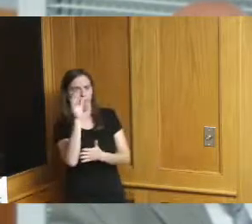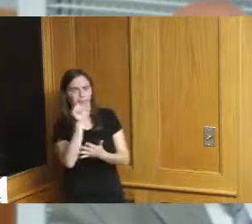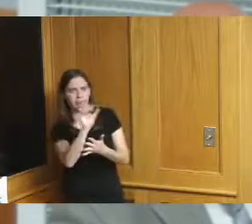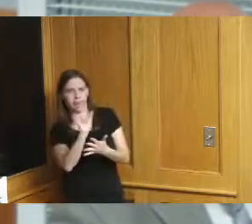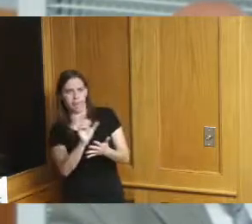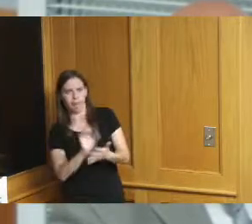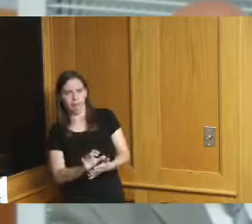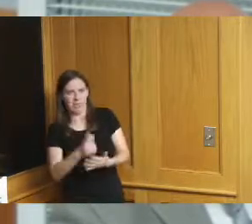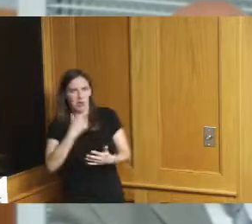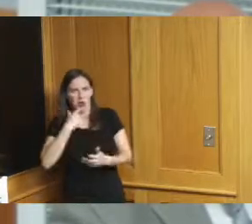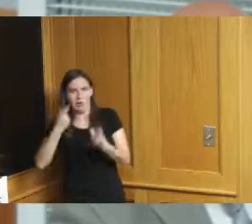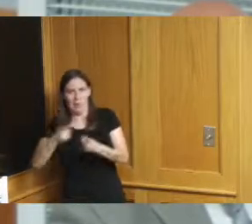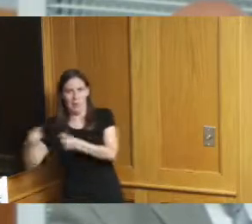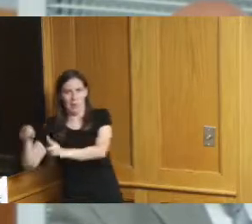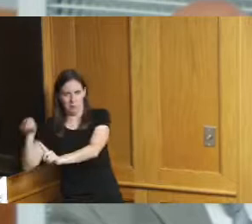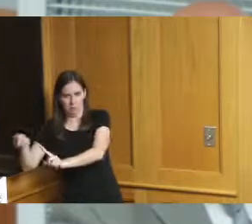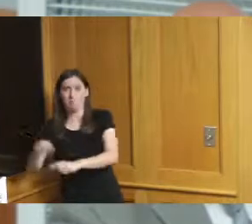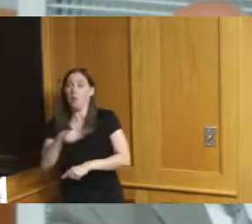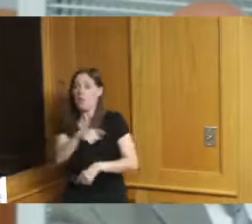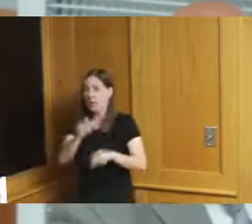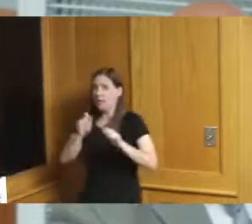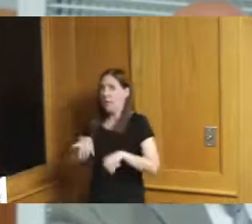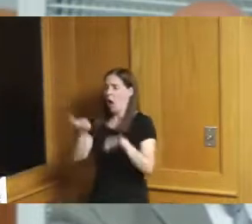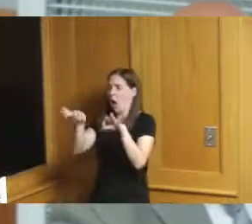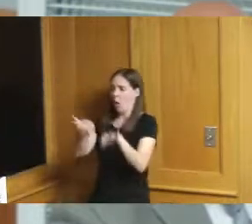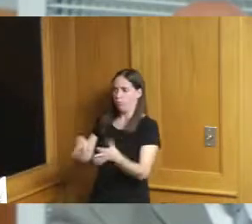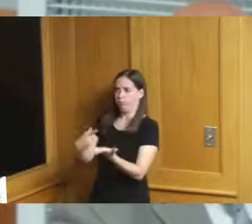talk through those public comments and direct us to do something different